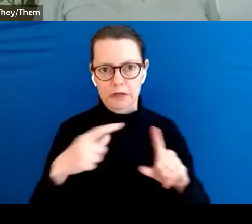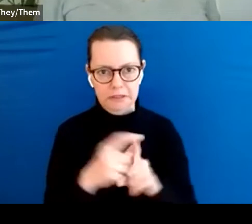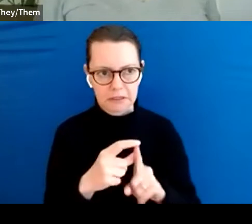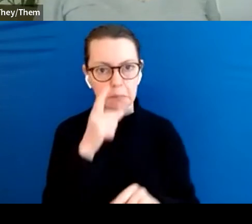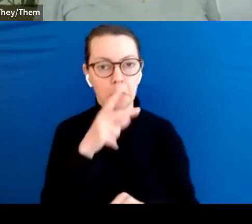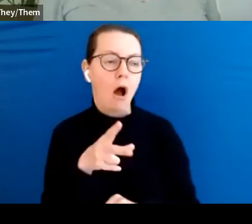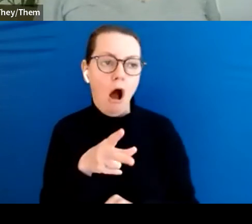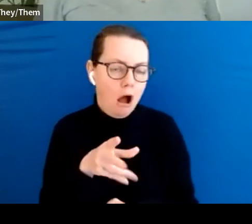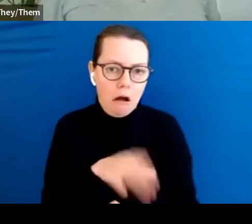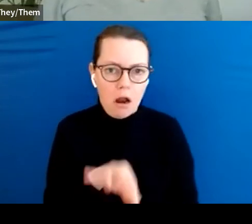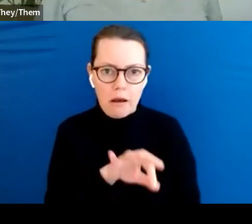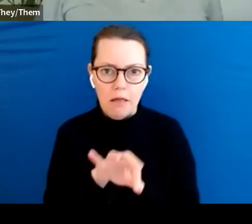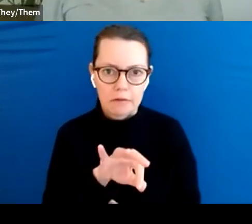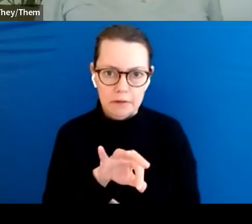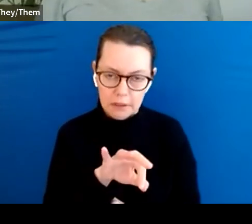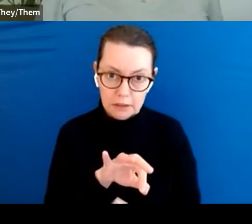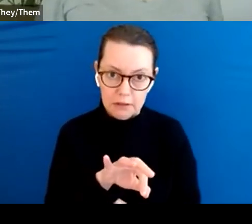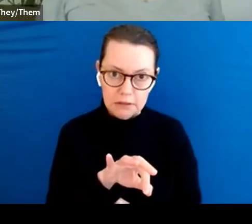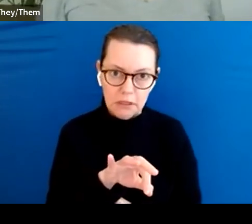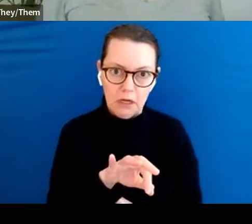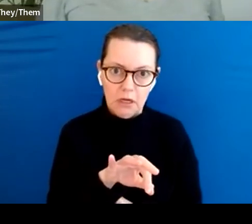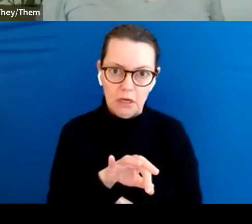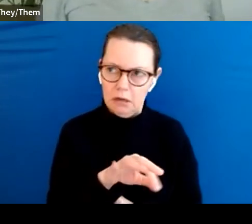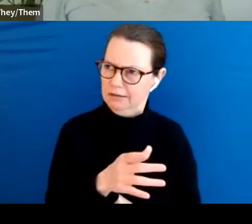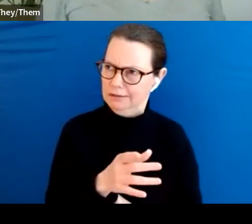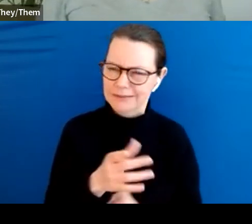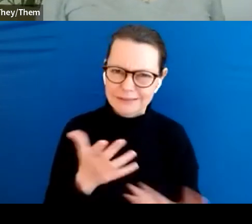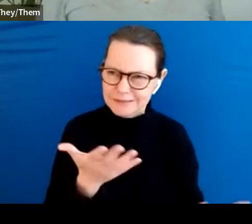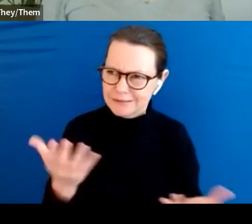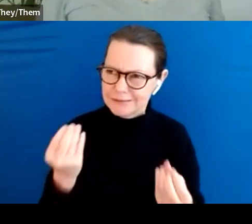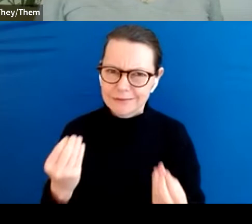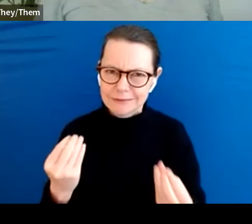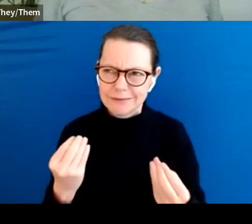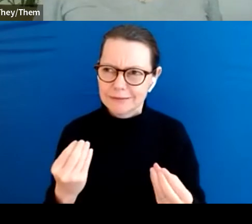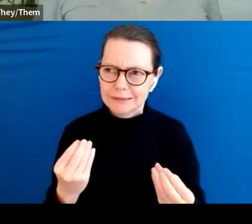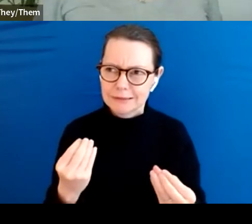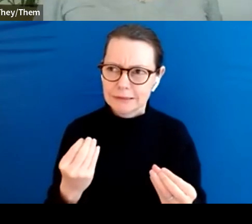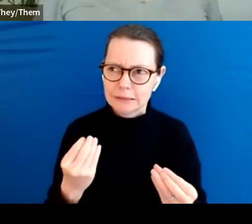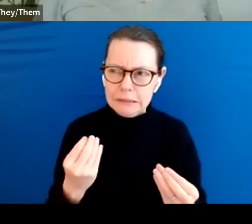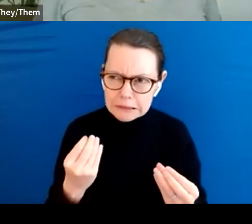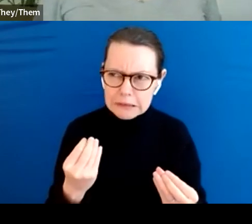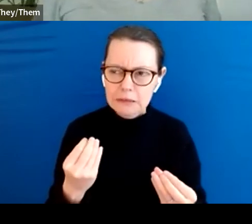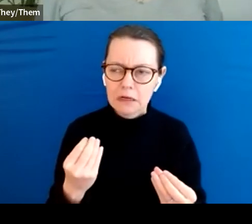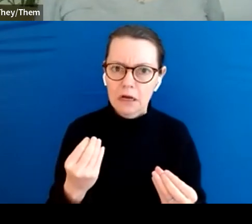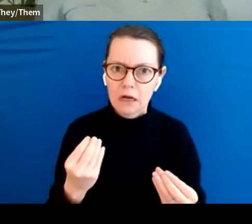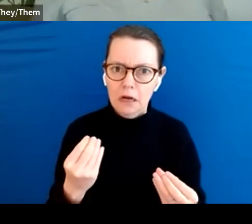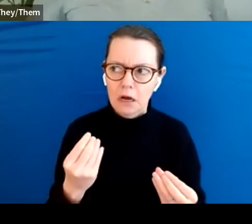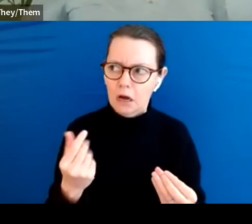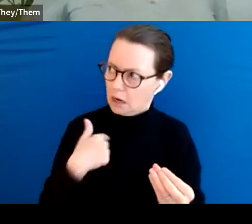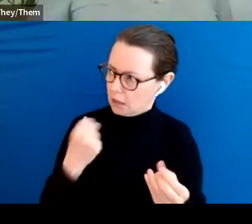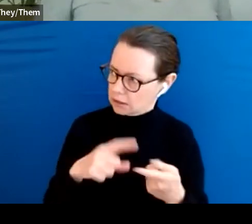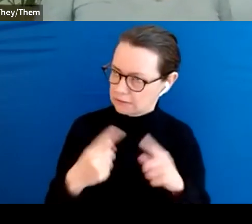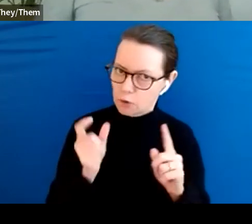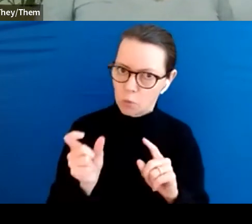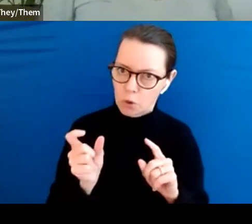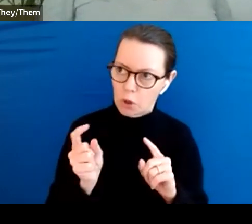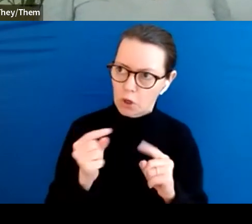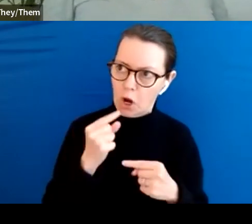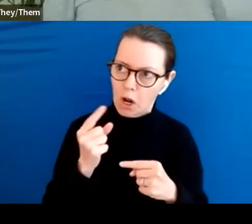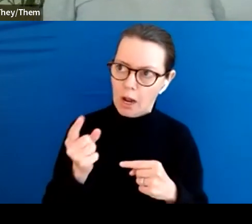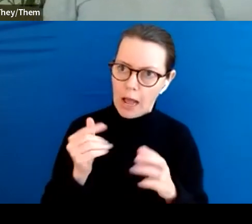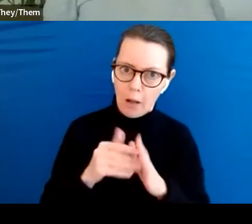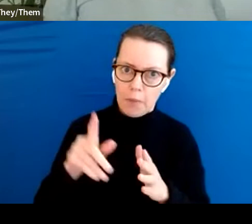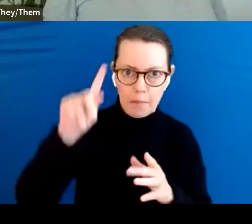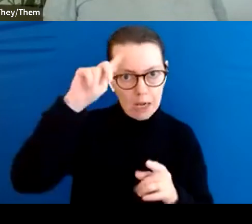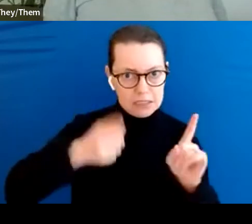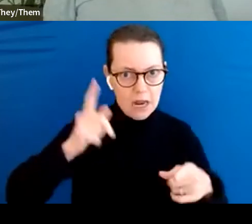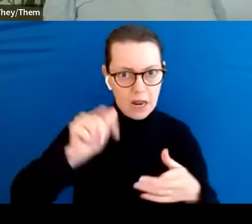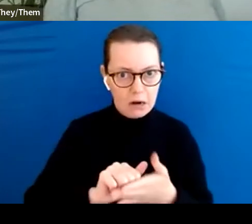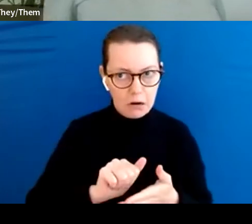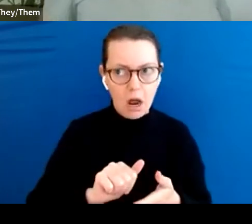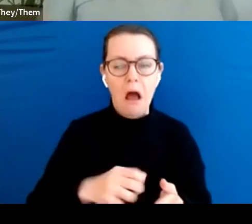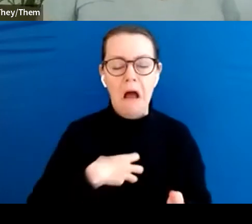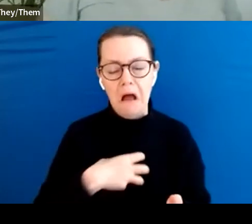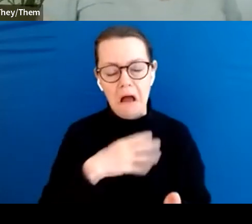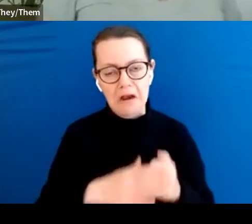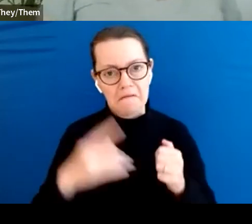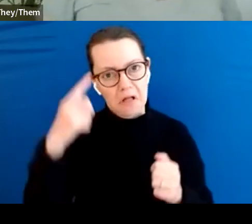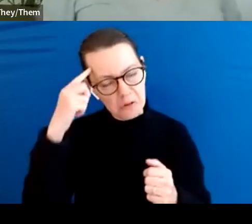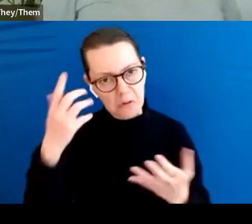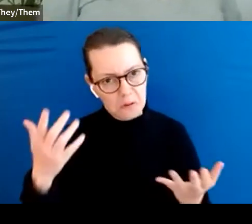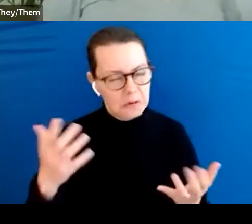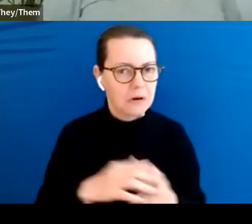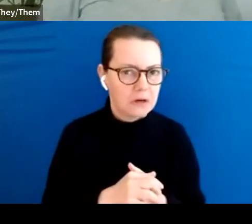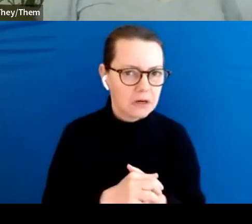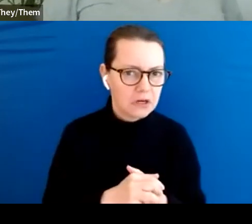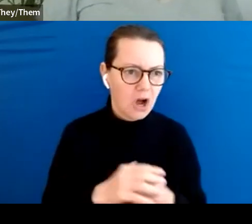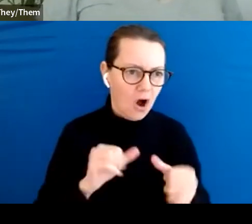I guess it is important for young people to understand what it means to be able to communicate that what it means so you know like I imagine, you know, as young children we often do want to explain what we're talking about and express what's happening